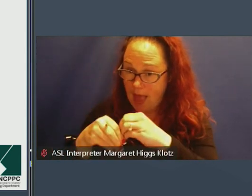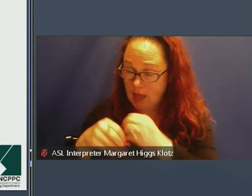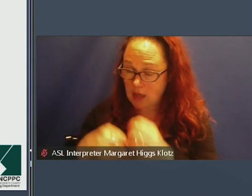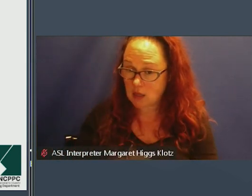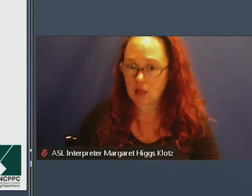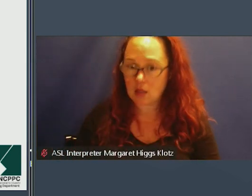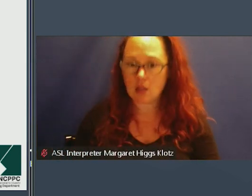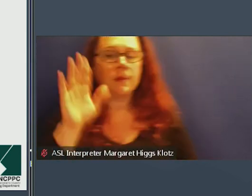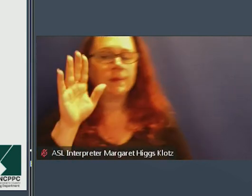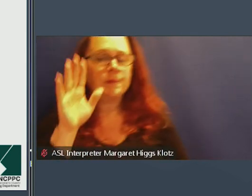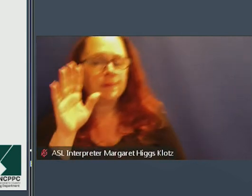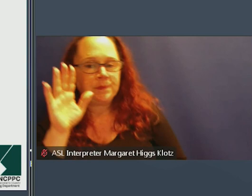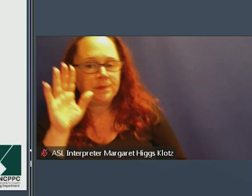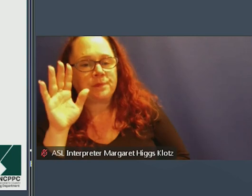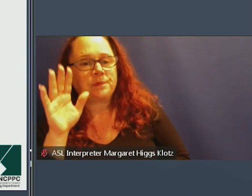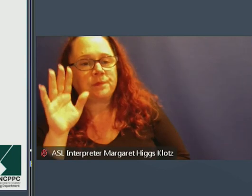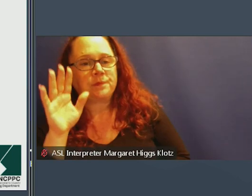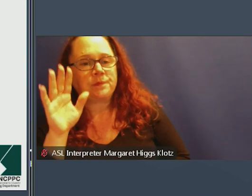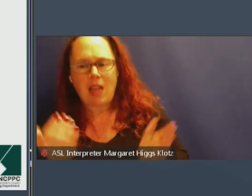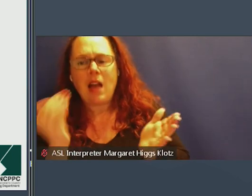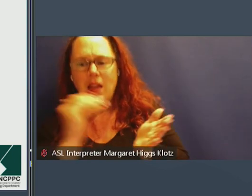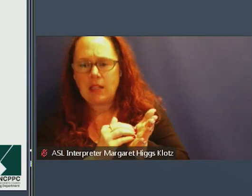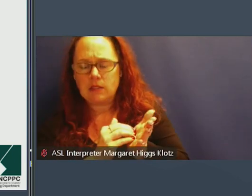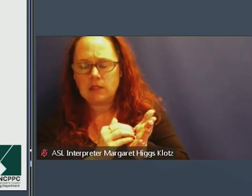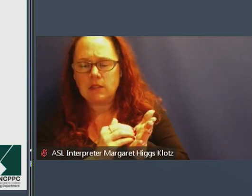Well, I, again, will defer to Madam chair's discretion.